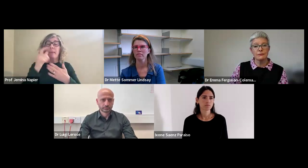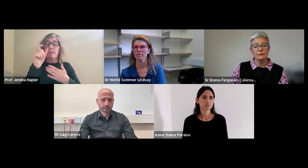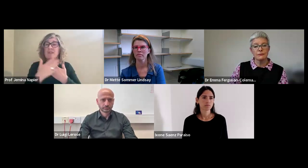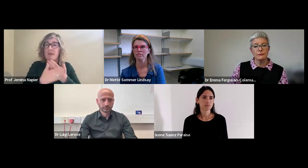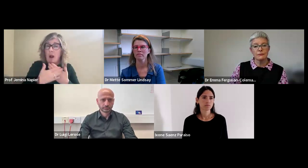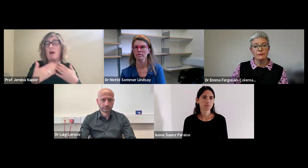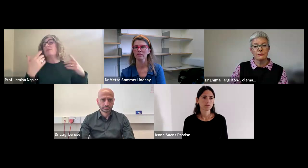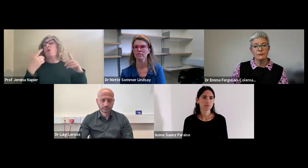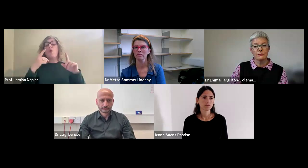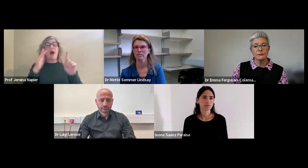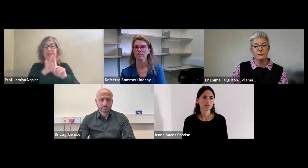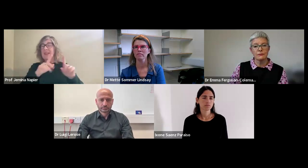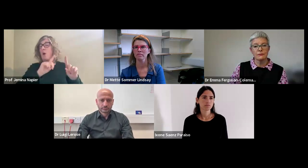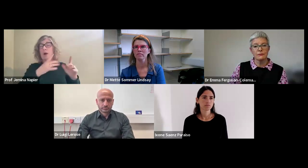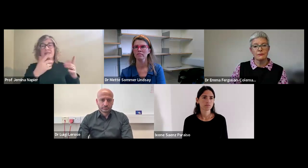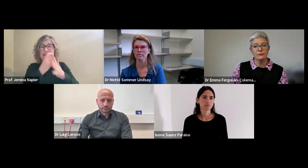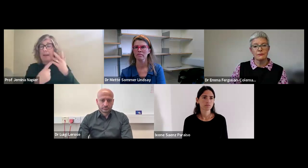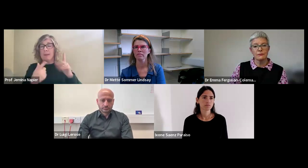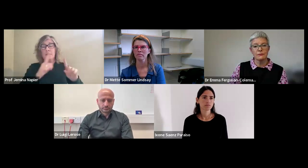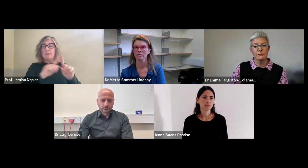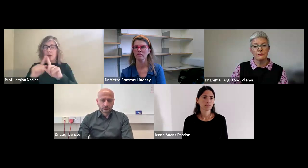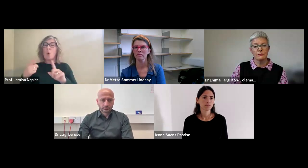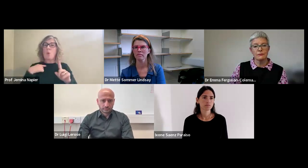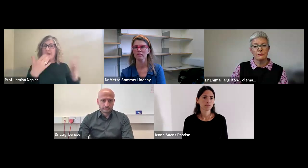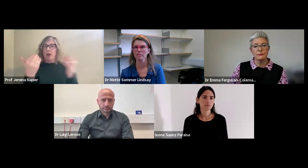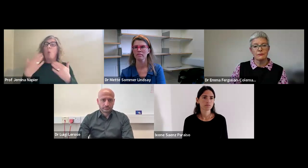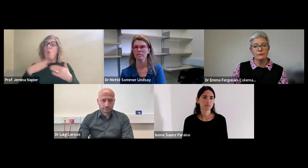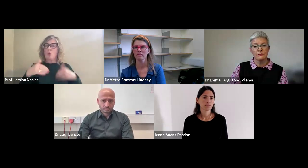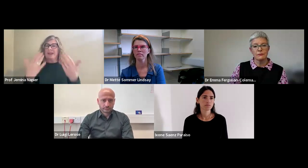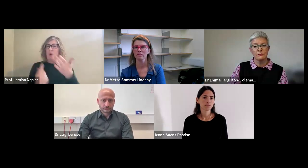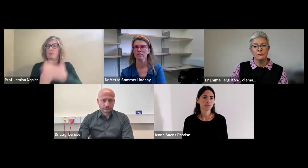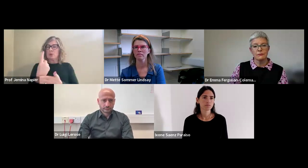would of course include deaf people, people of color, from ethnic communities, so we are